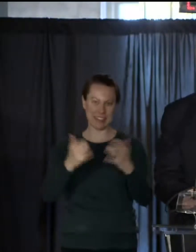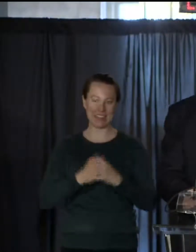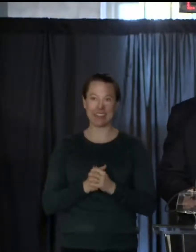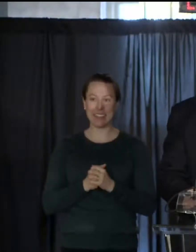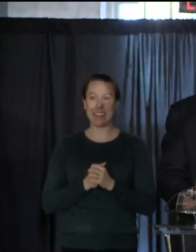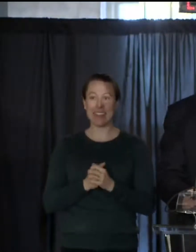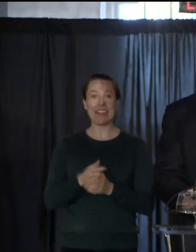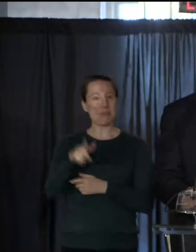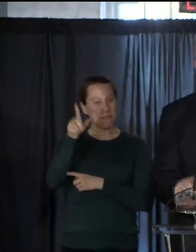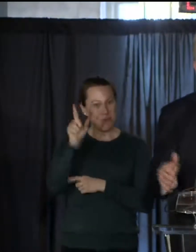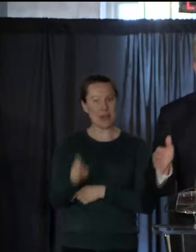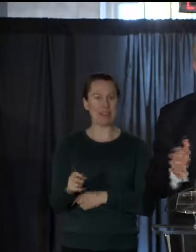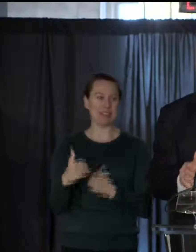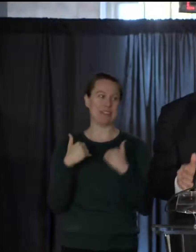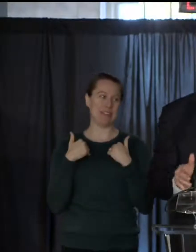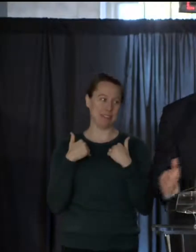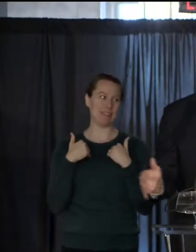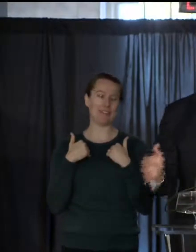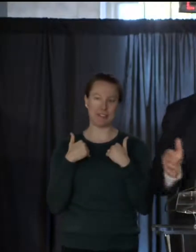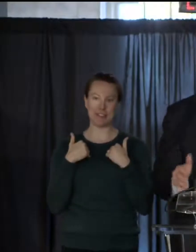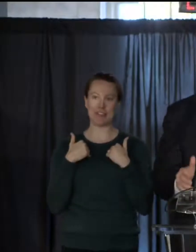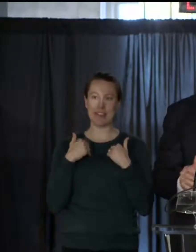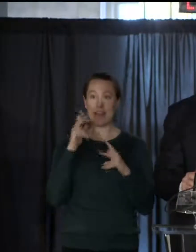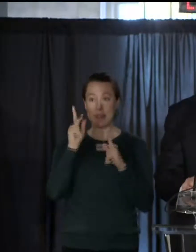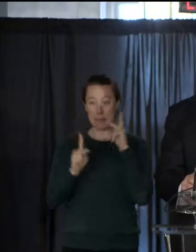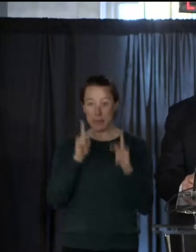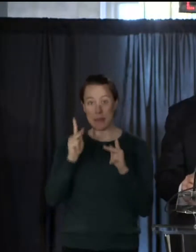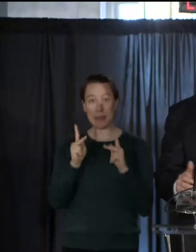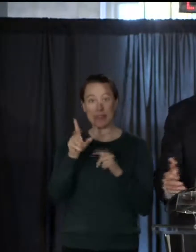SURE THAT THE PEOPLE OF THE DISTRICT AND THE DISTRICT CAN